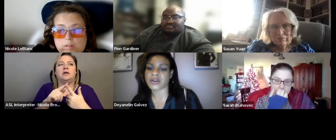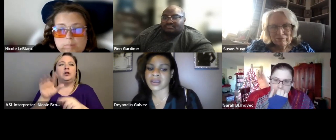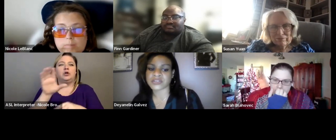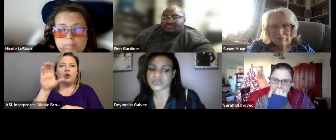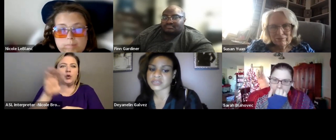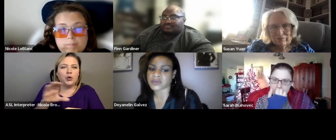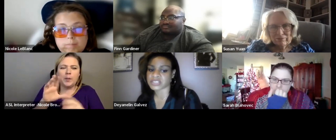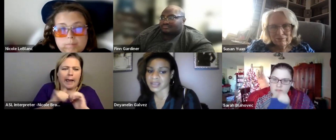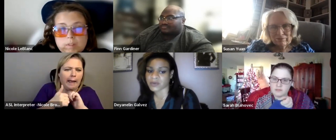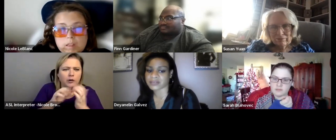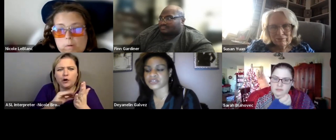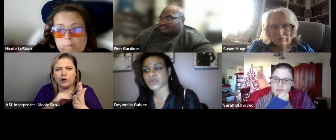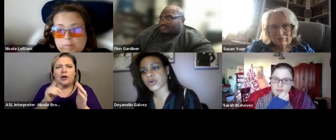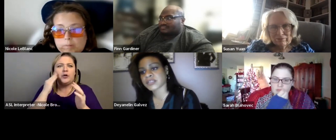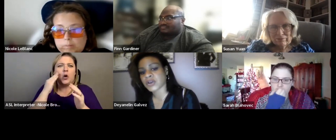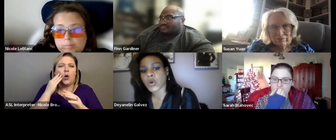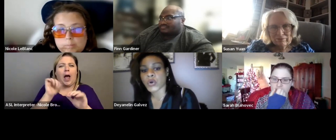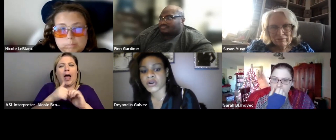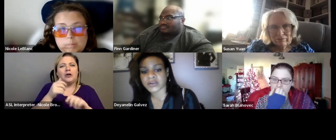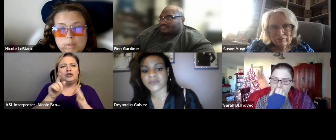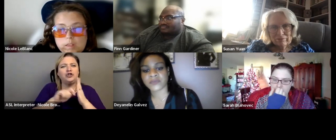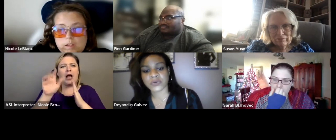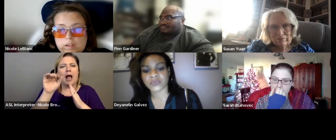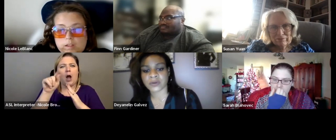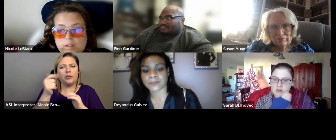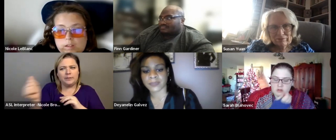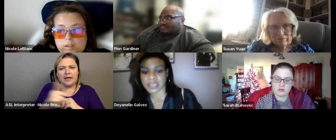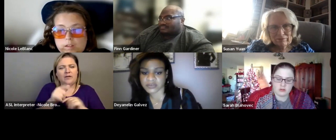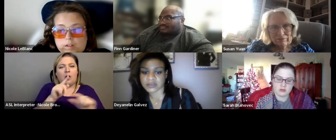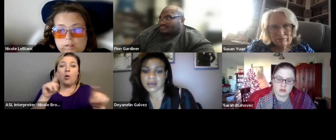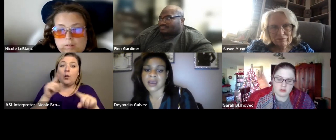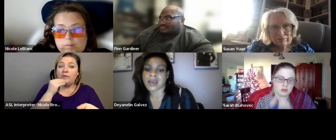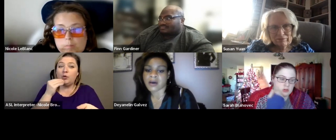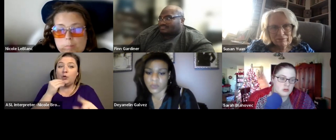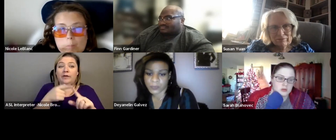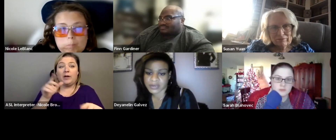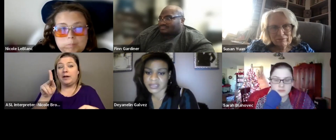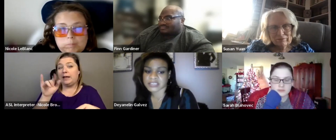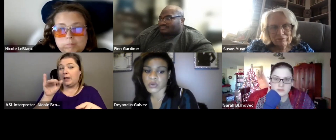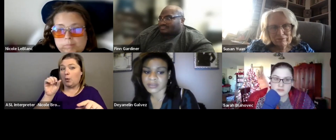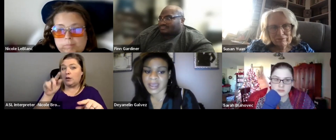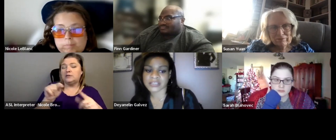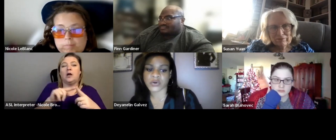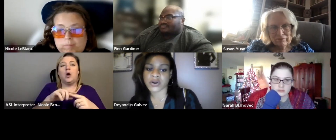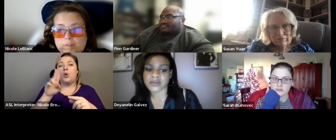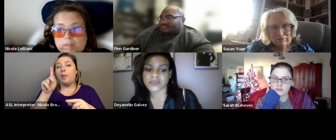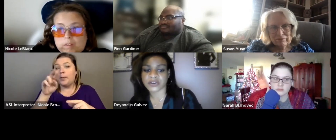learning how to use self checkout at the stores, ordering food from kiosk, over eats DoorDash ordering from their